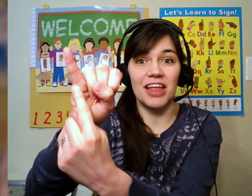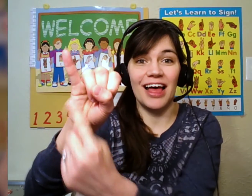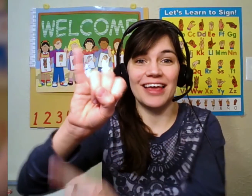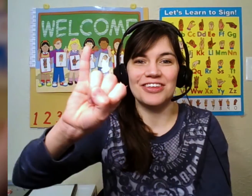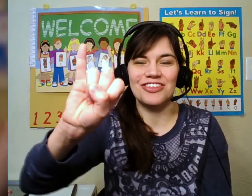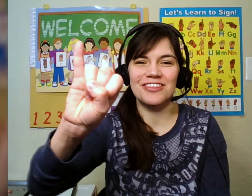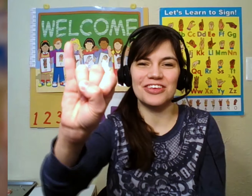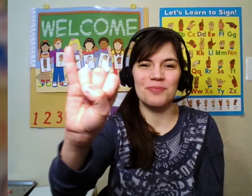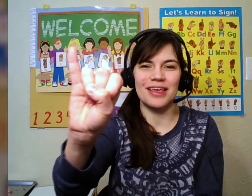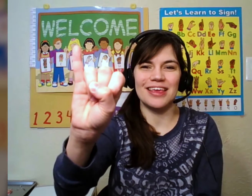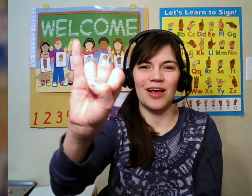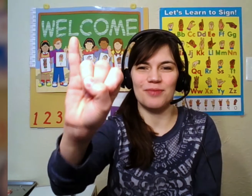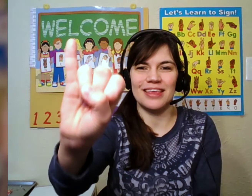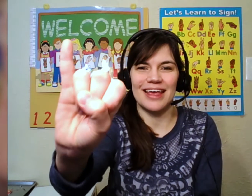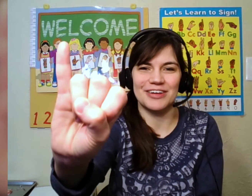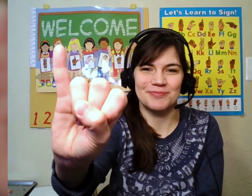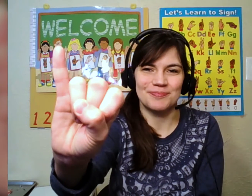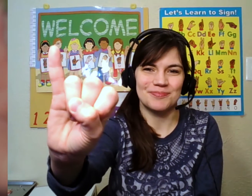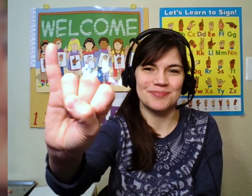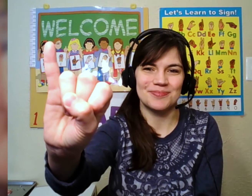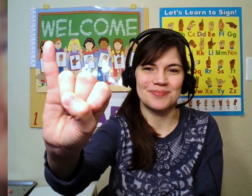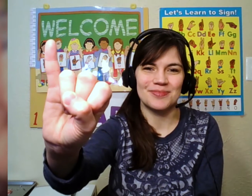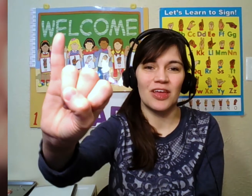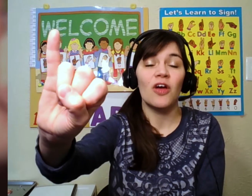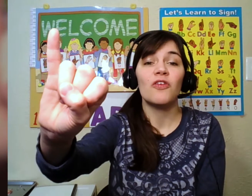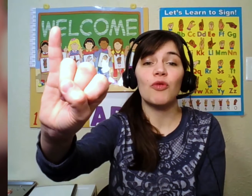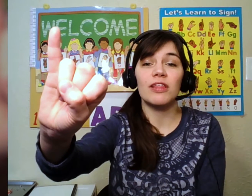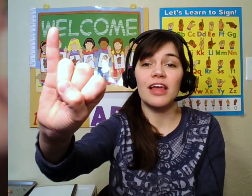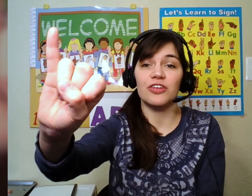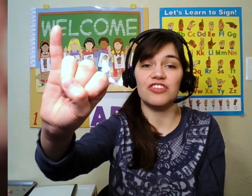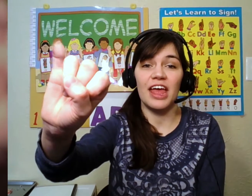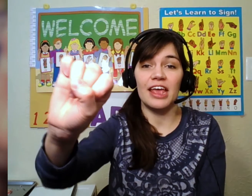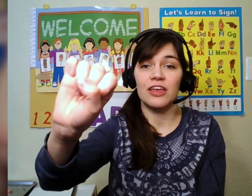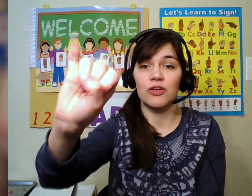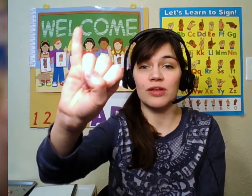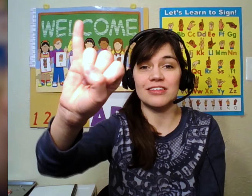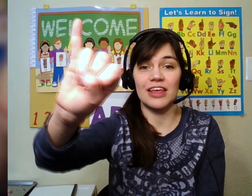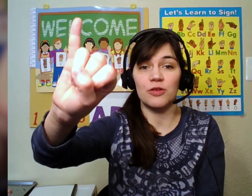little I. Just stick your pinkie up in the air. For the letter J, you're going to